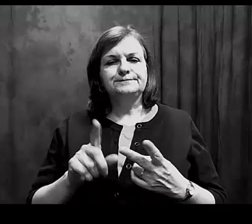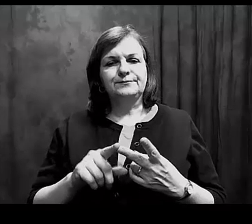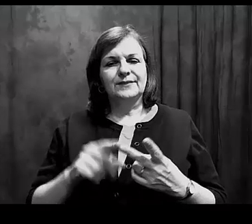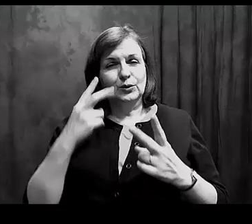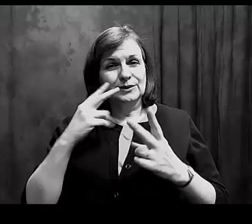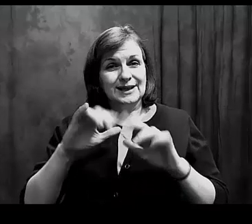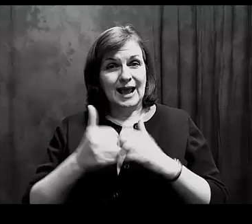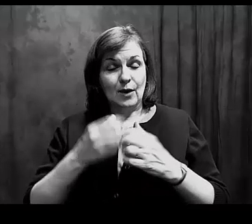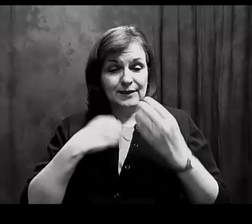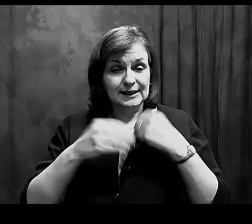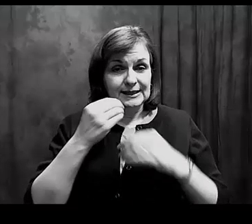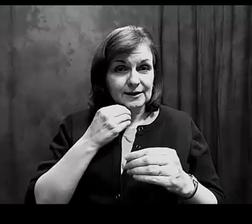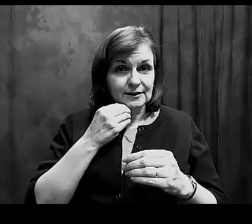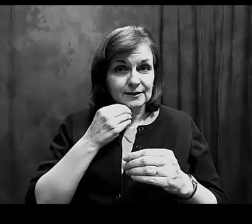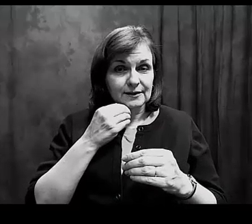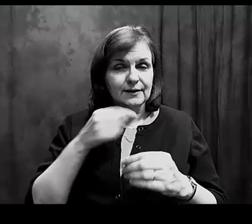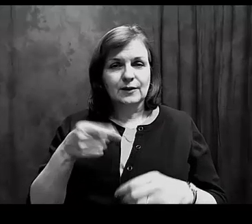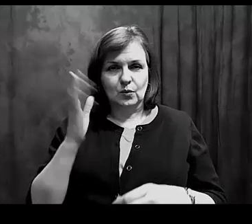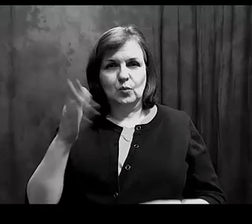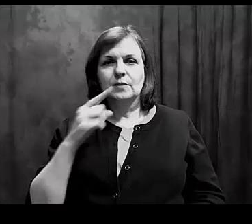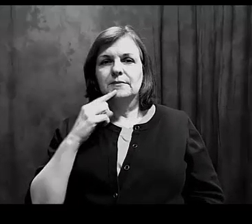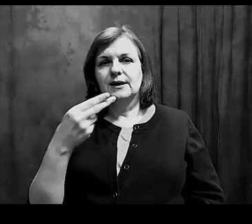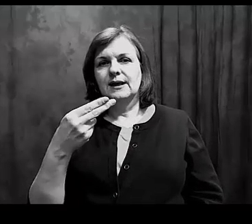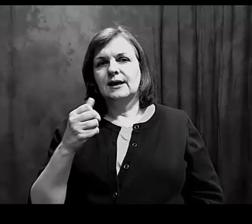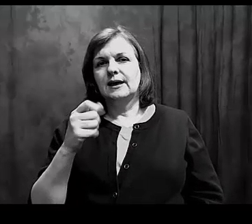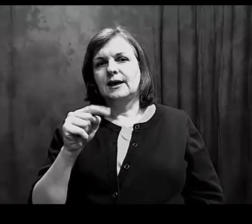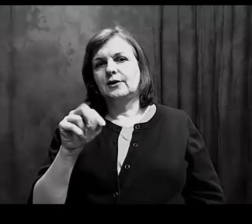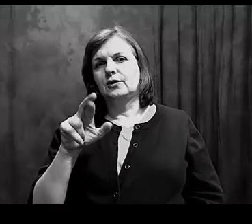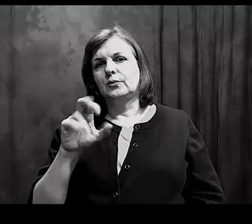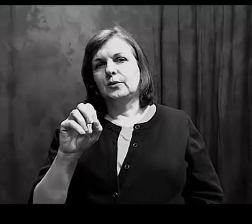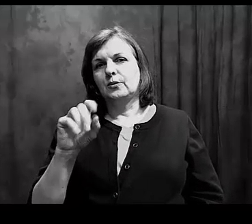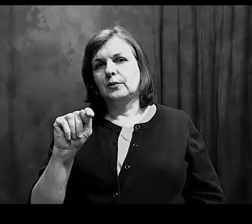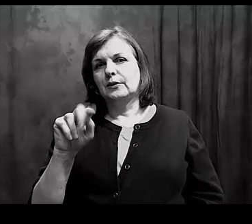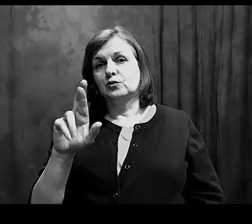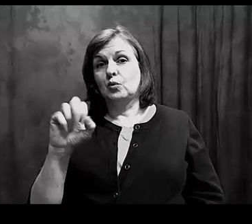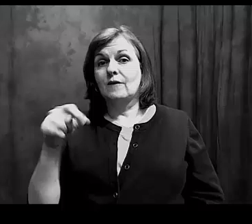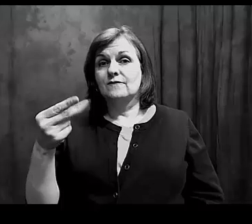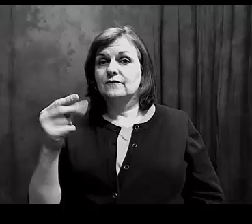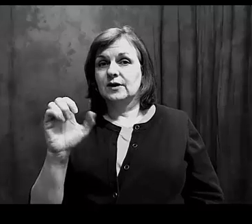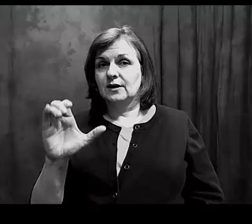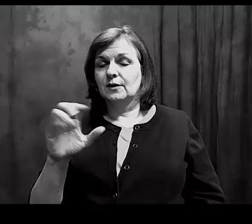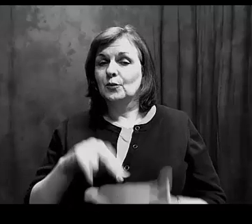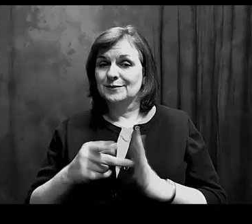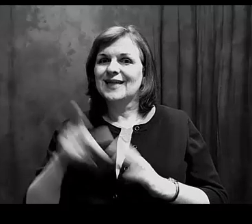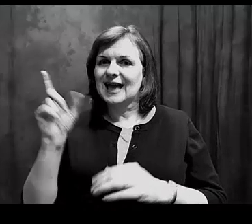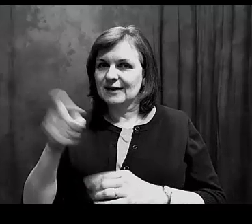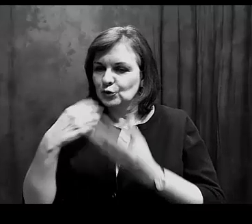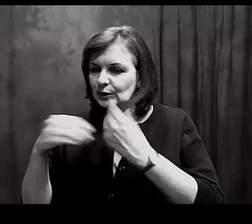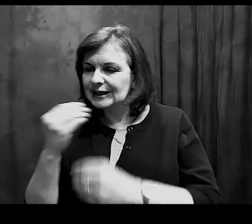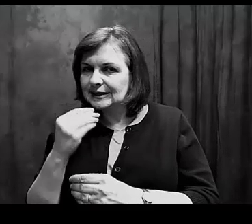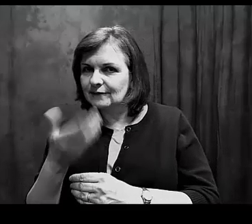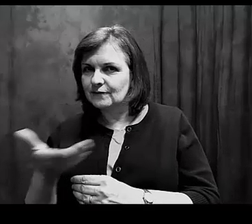that we will look at after bit We also need to look at how they eat so they are going to be heterotrophic meeting they